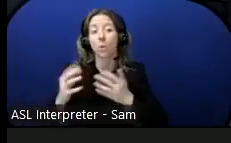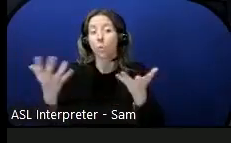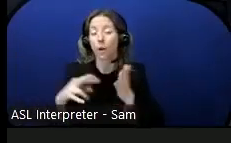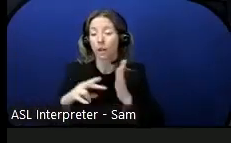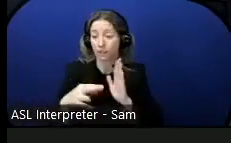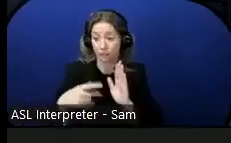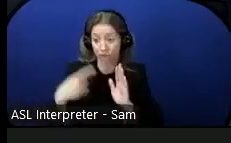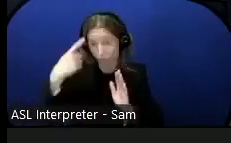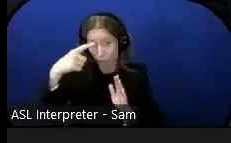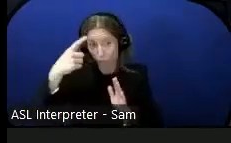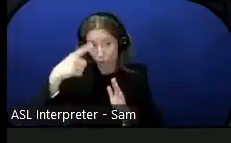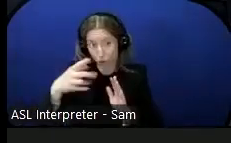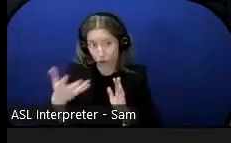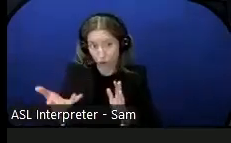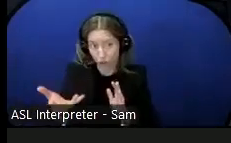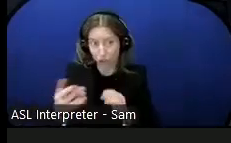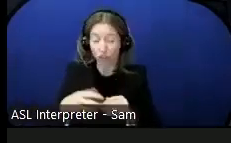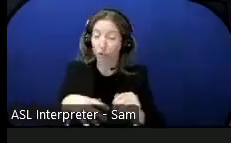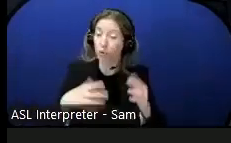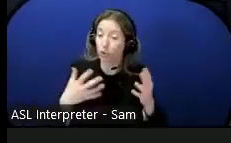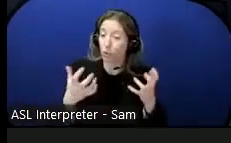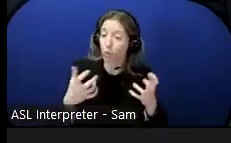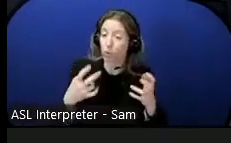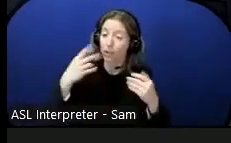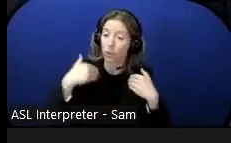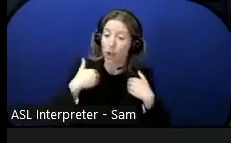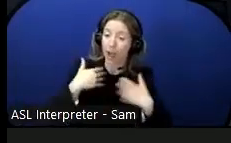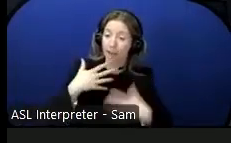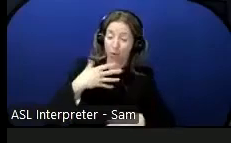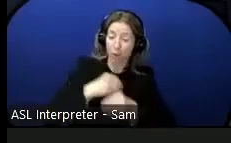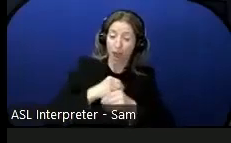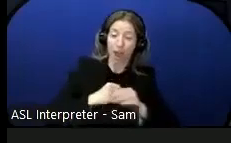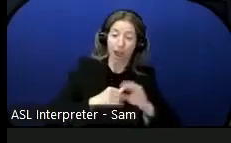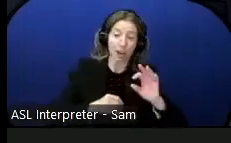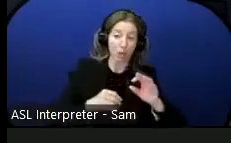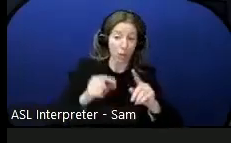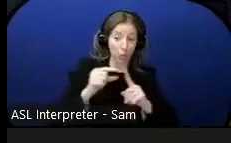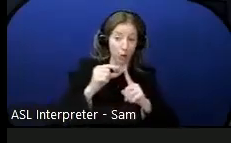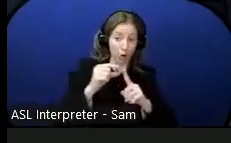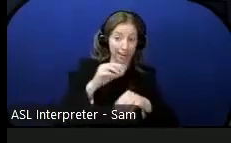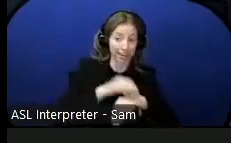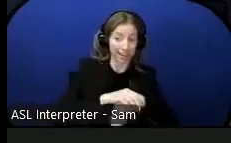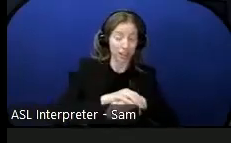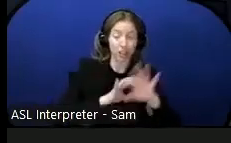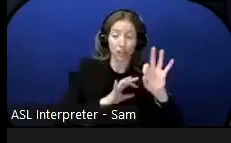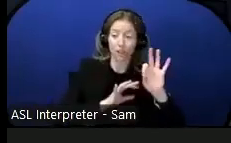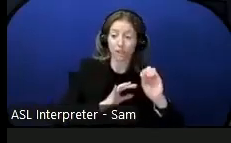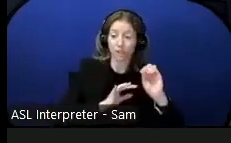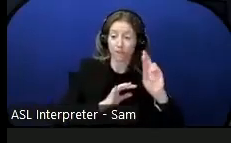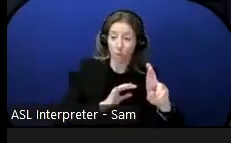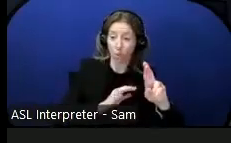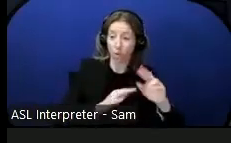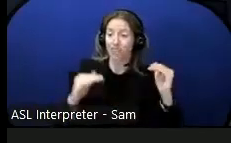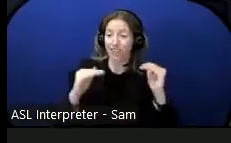and you tab through your form, if you don't hear the label, you don't know what you're supposed to put there, so you get a lot of weird stuff going on.